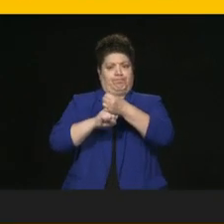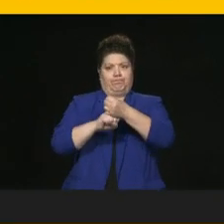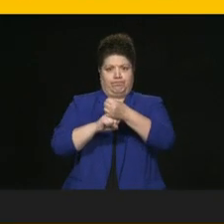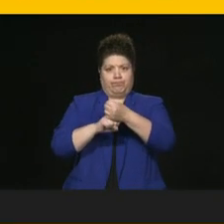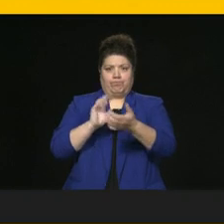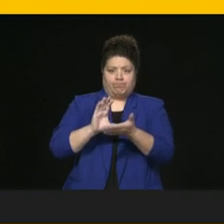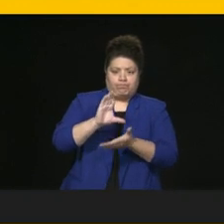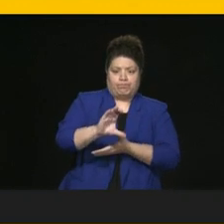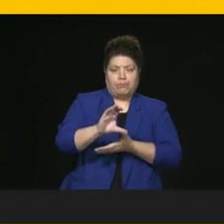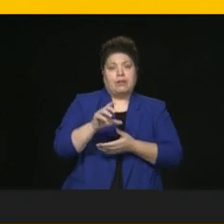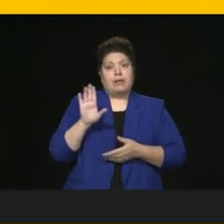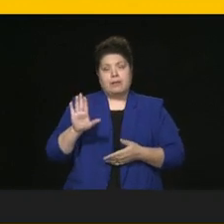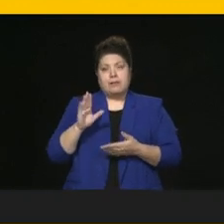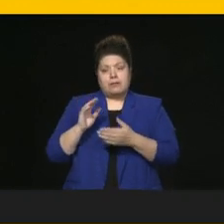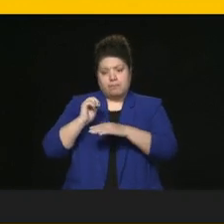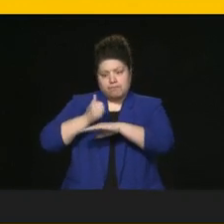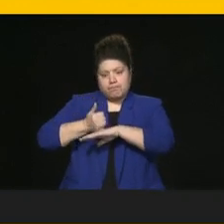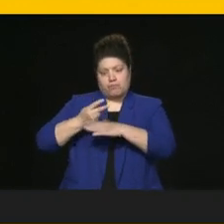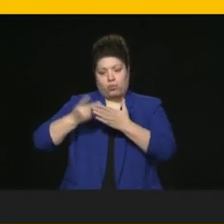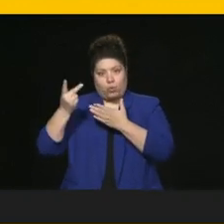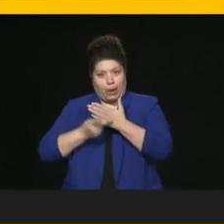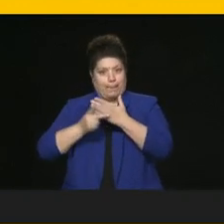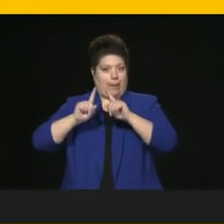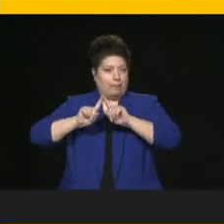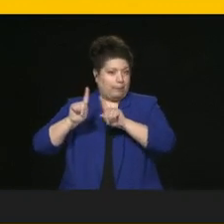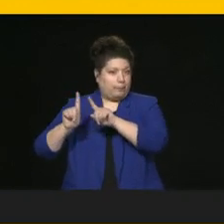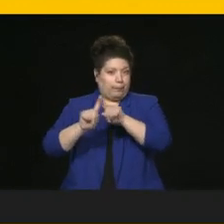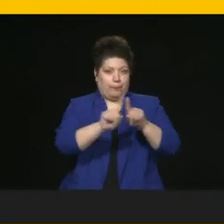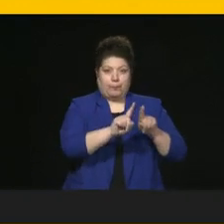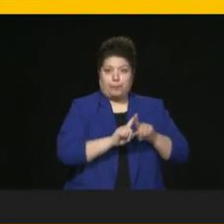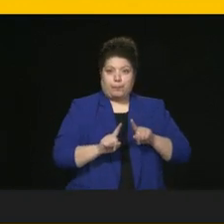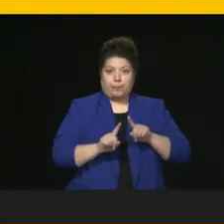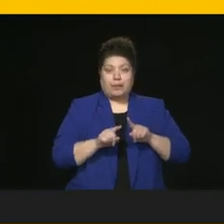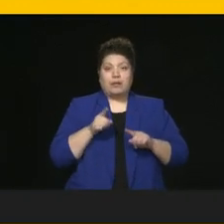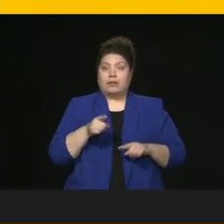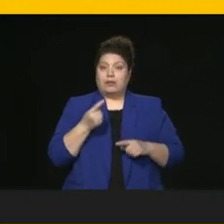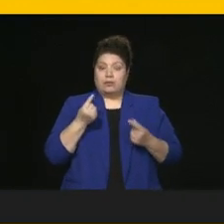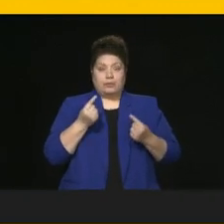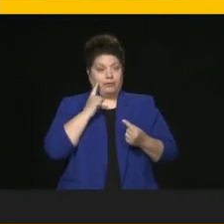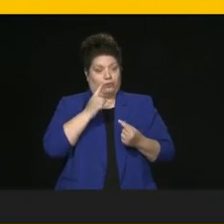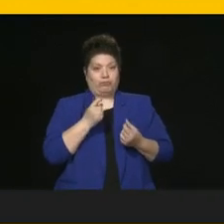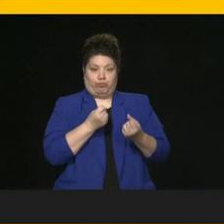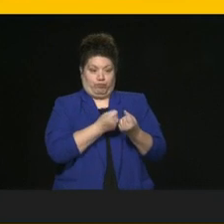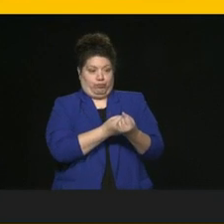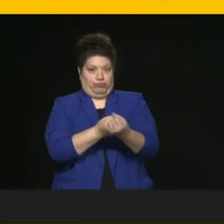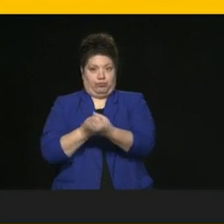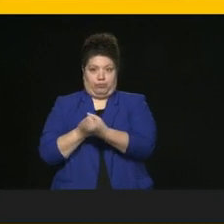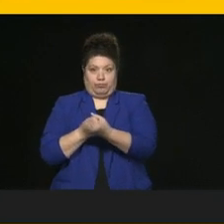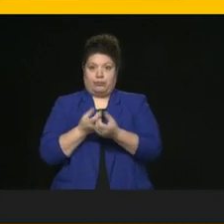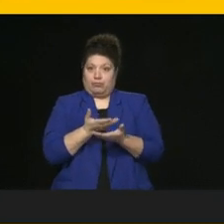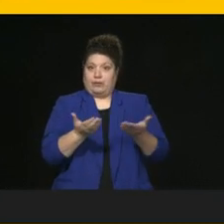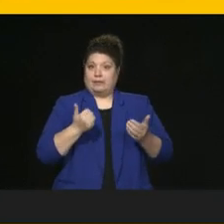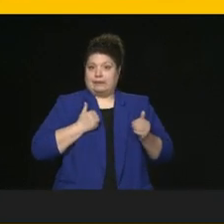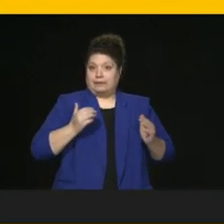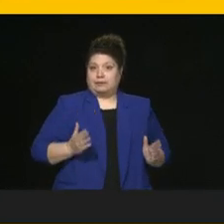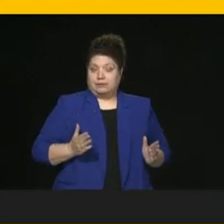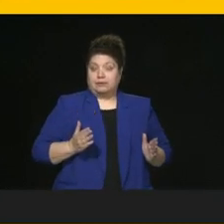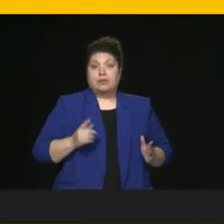UNPRECEDENTED ECONOMIC ACTION AND PASS UNPRECEDENTED MEASURES. WE HAVE HAD TO STRENGTHEN OUR